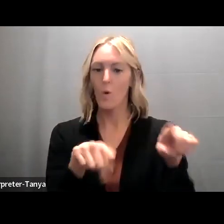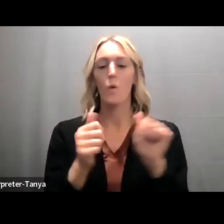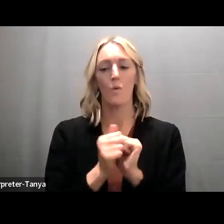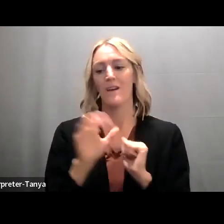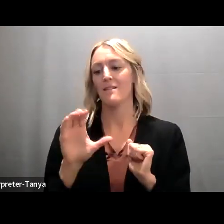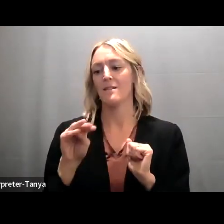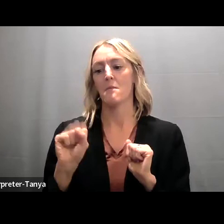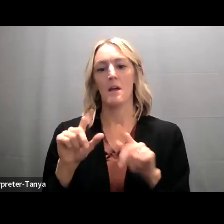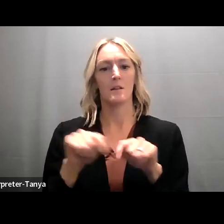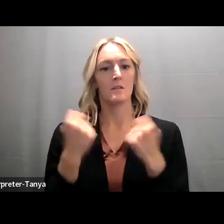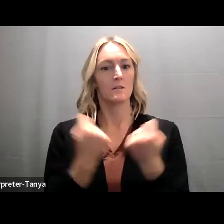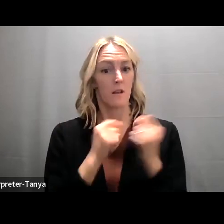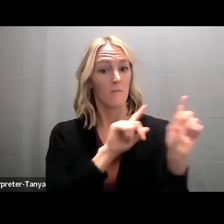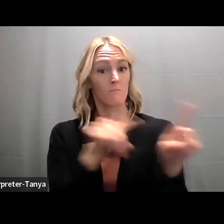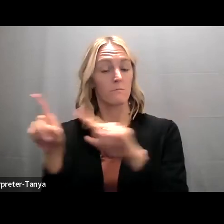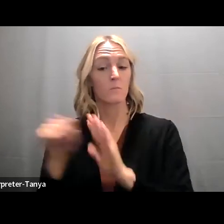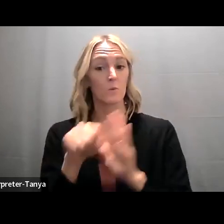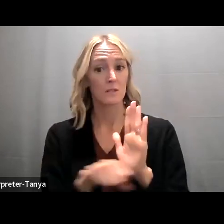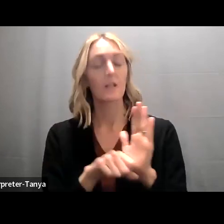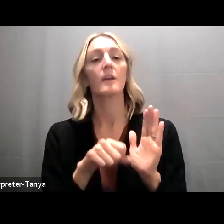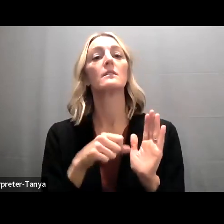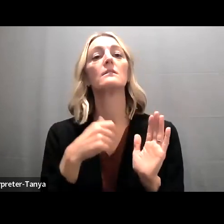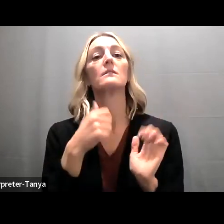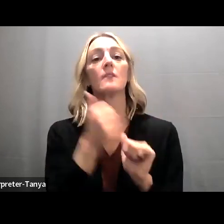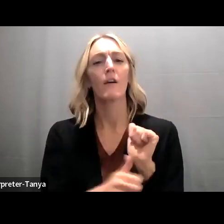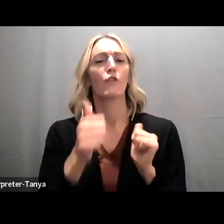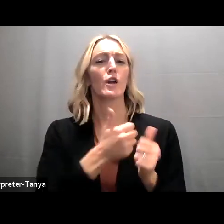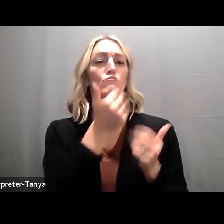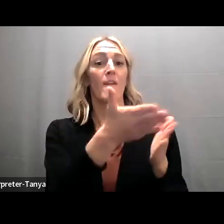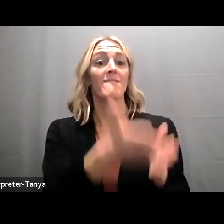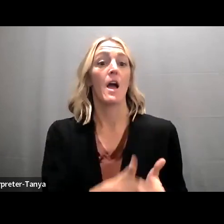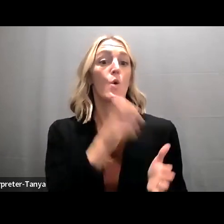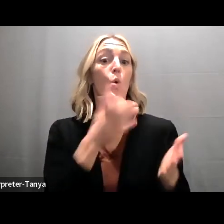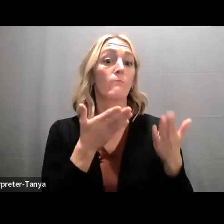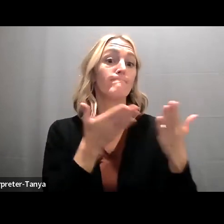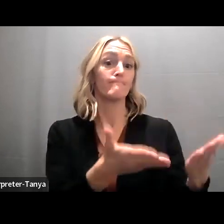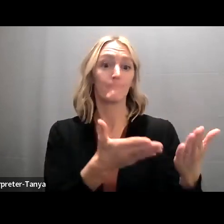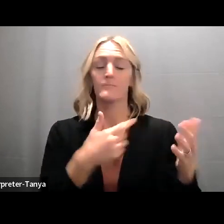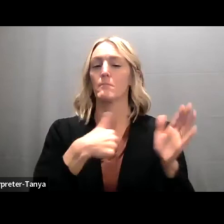I'm looking at every single provider that comes that that is put forward that needs a review.